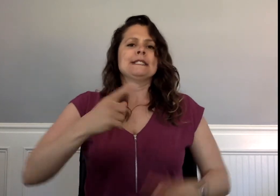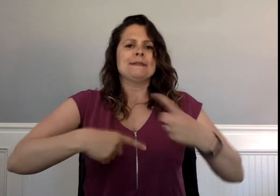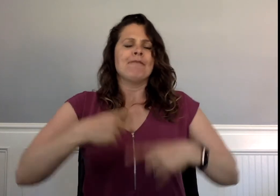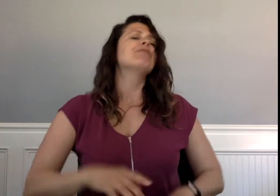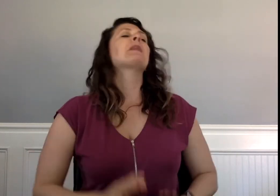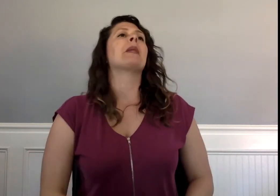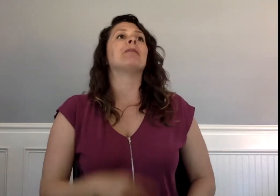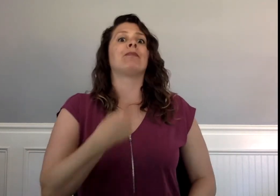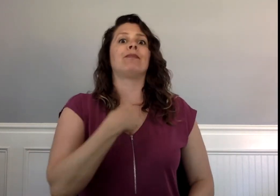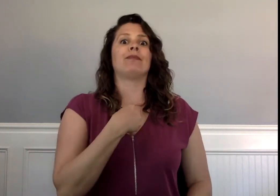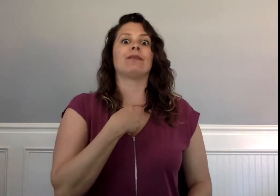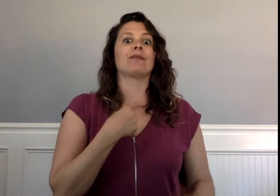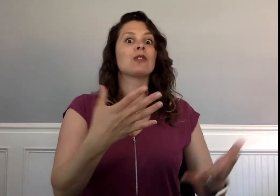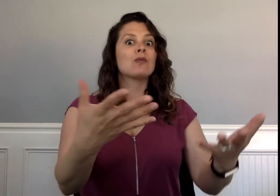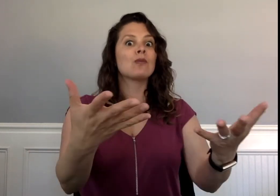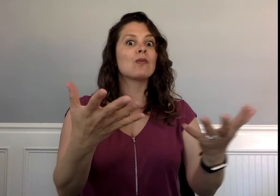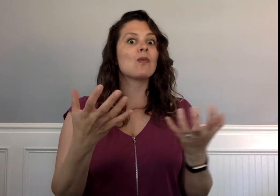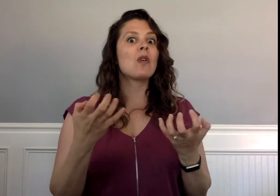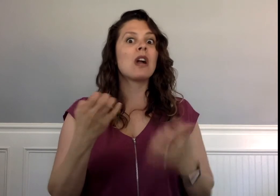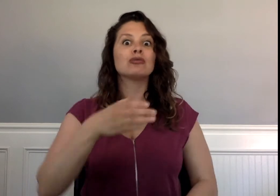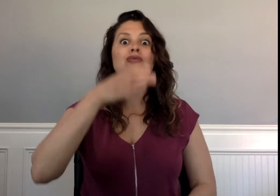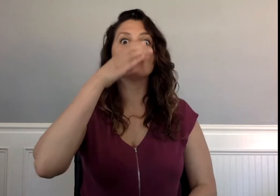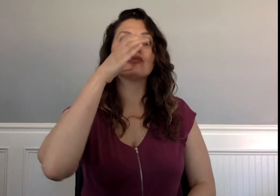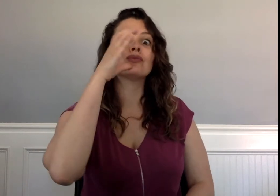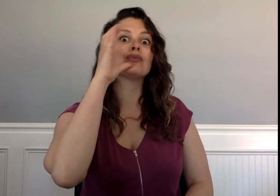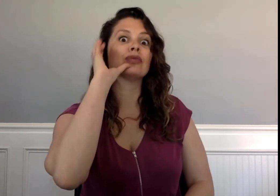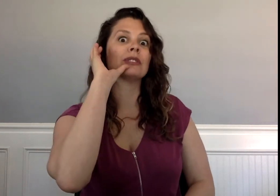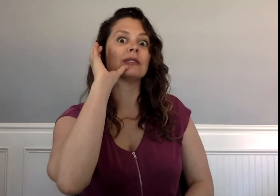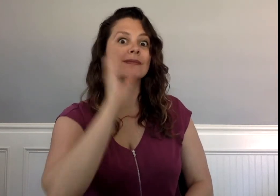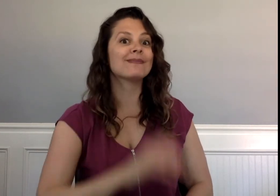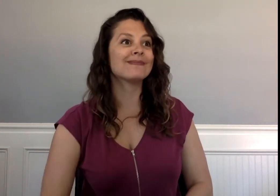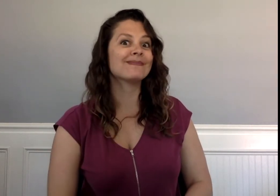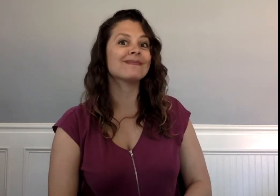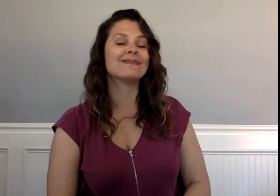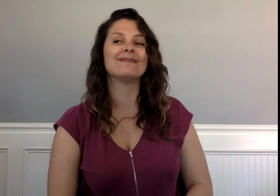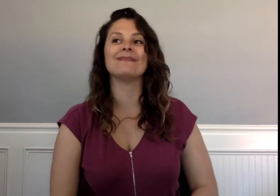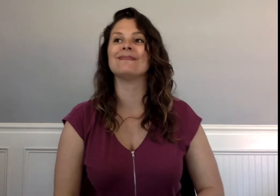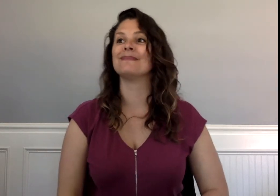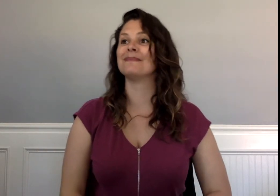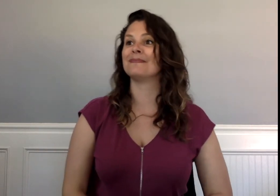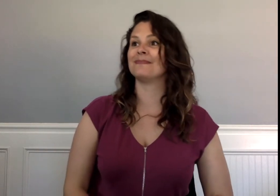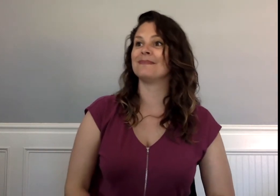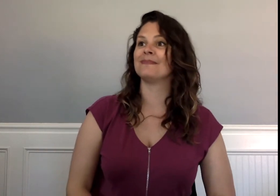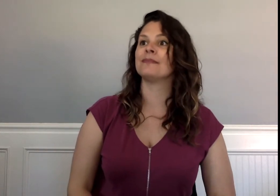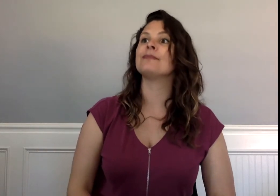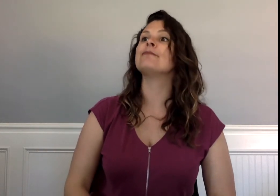He signed, “I... want... a drink,”